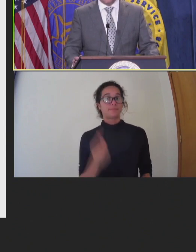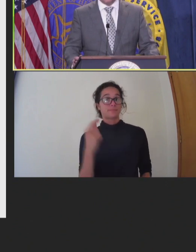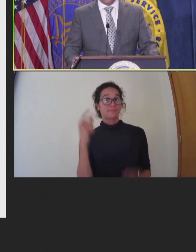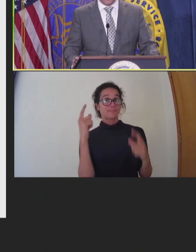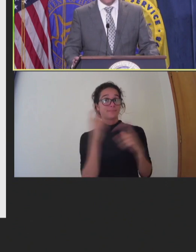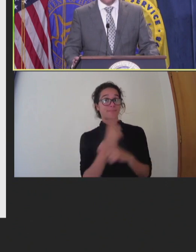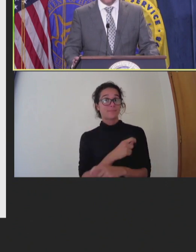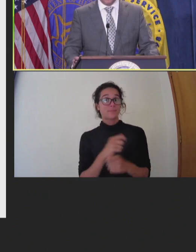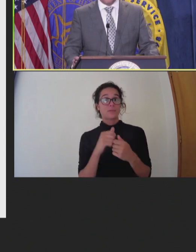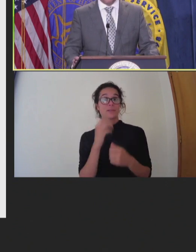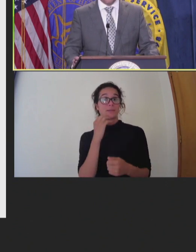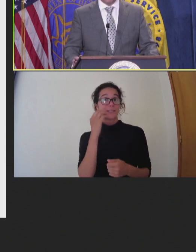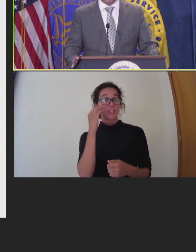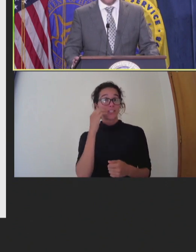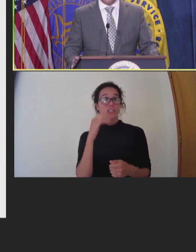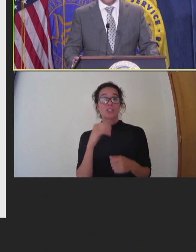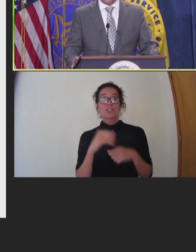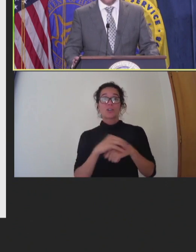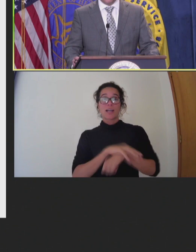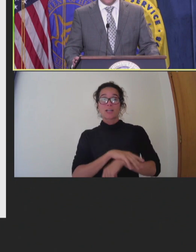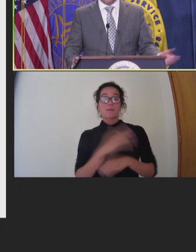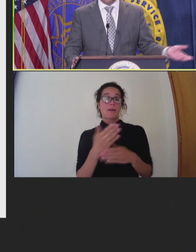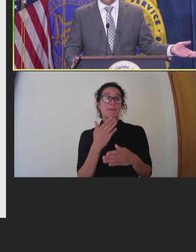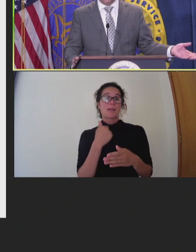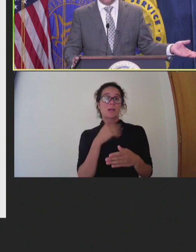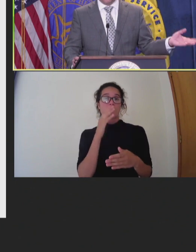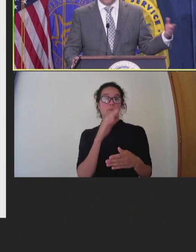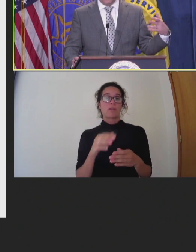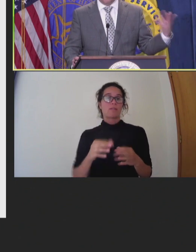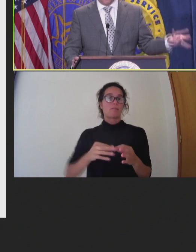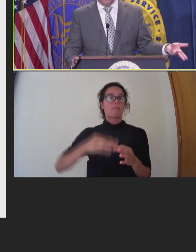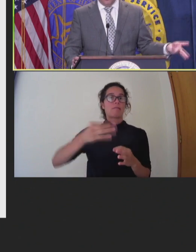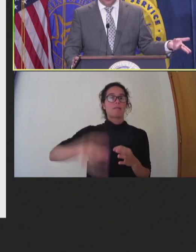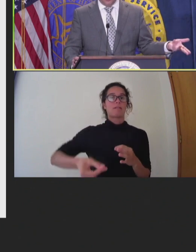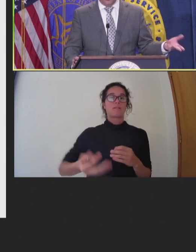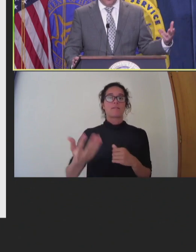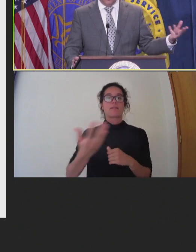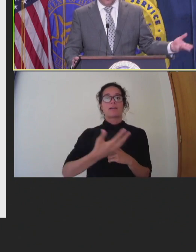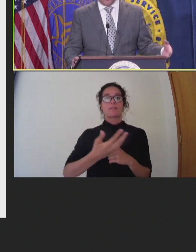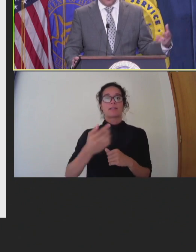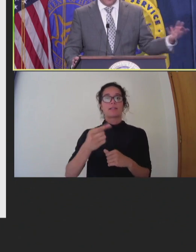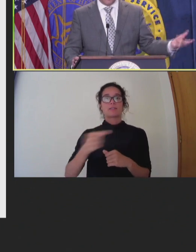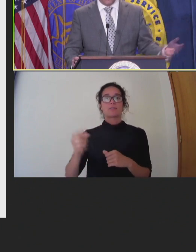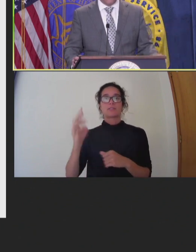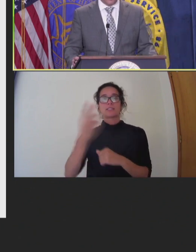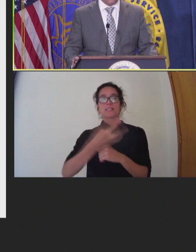the rash may not start for five to six days post and -- the time that they're infectious.